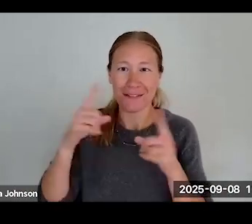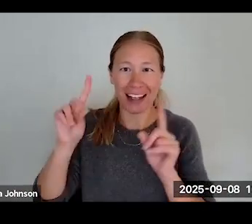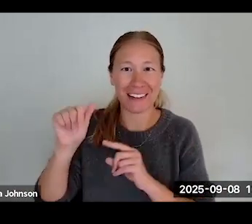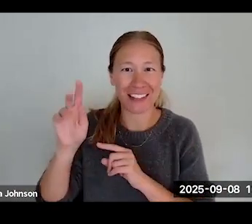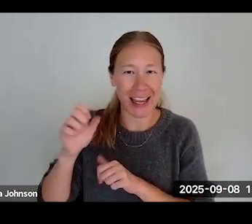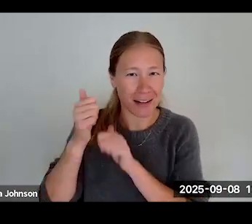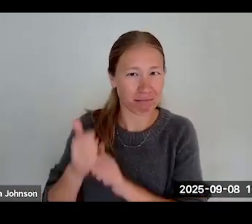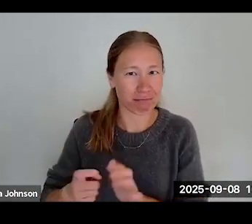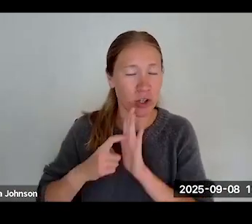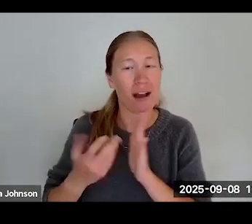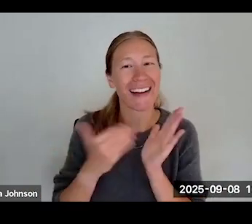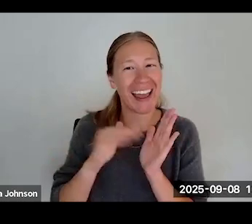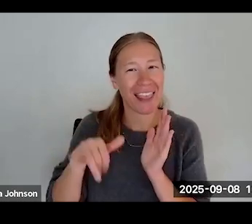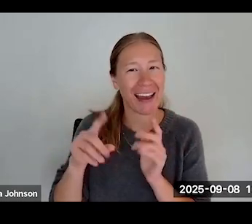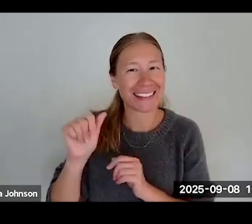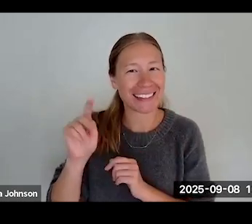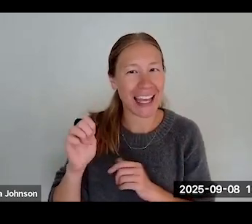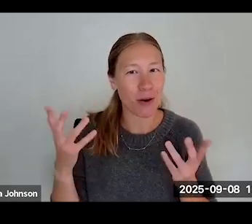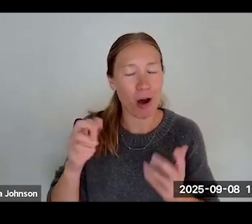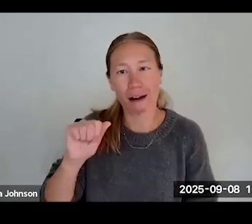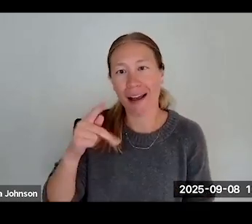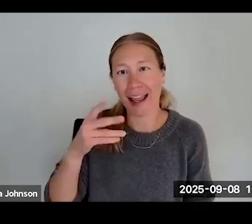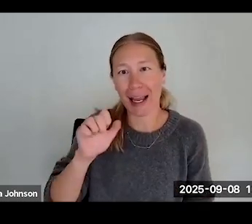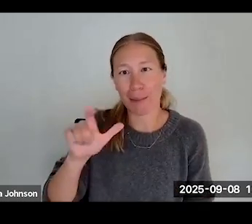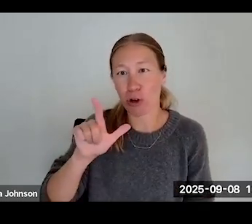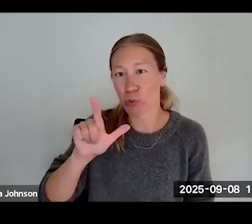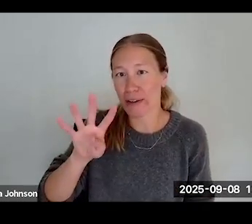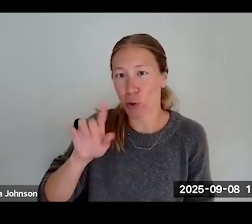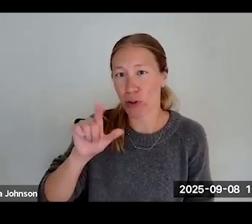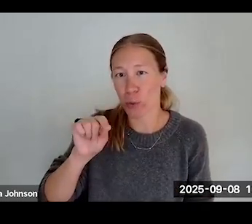which again for us is April 24th, 2026.